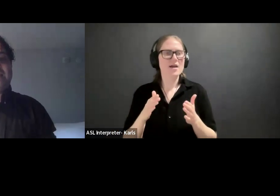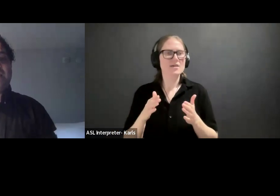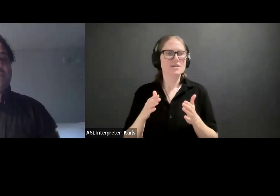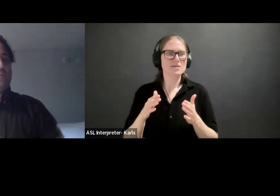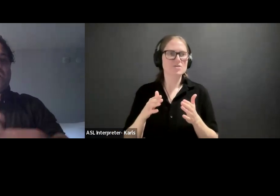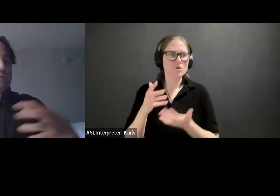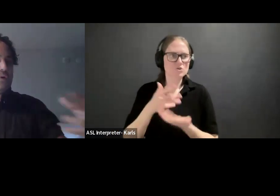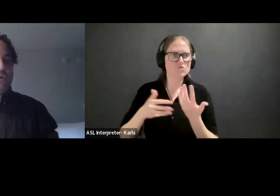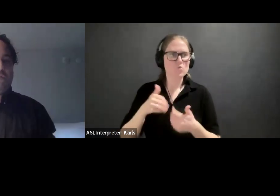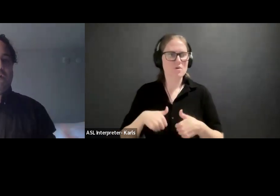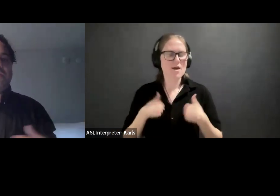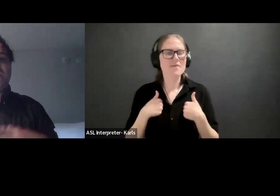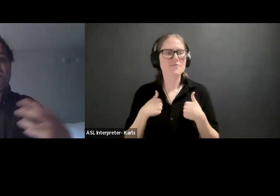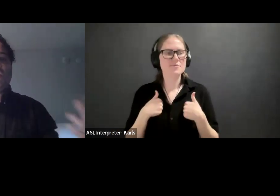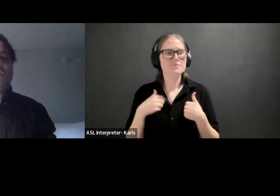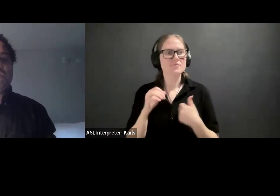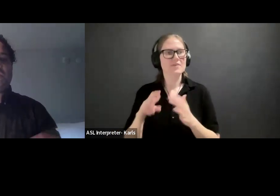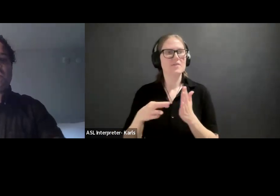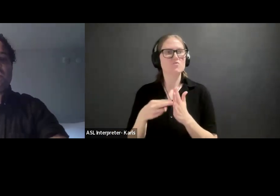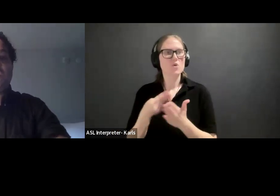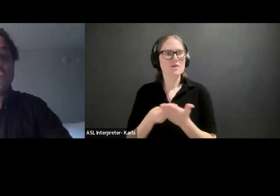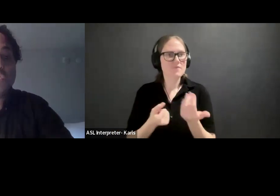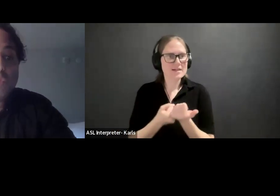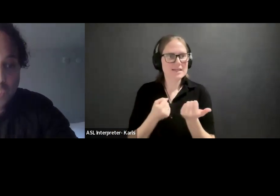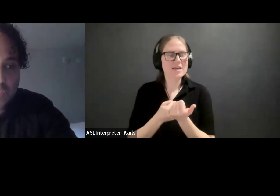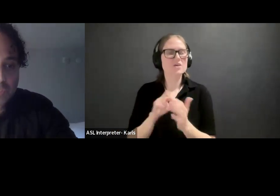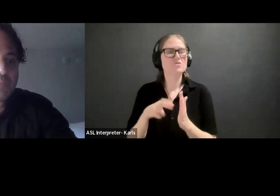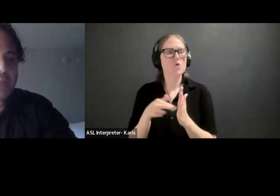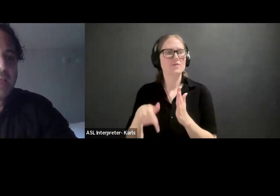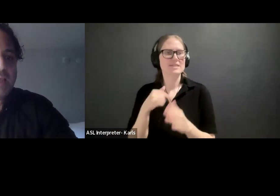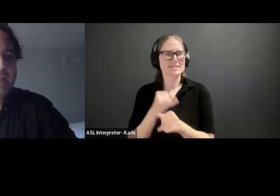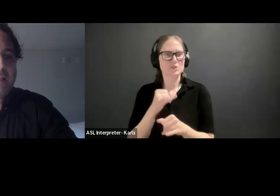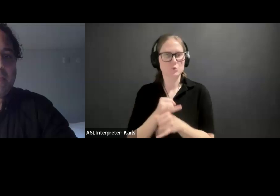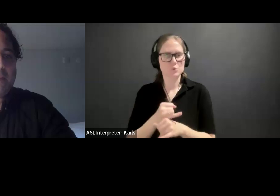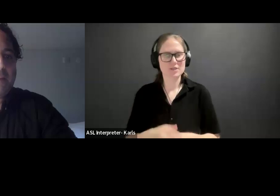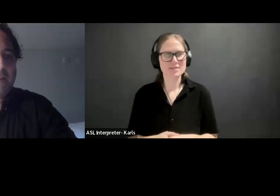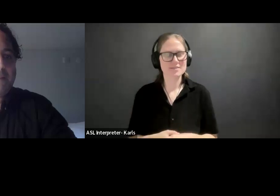And the role of funding, the role of these institutions.